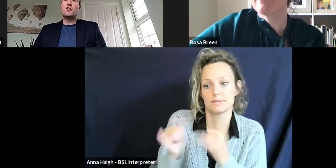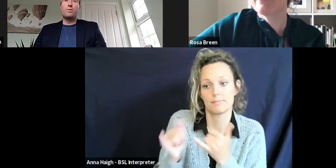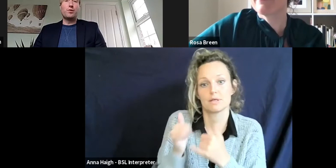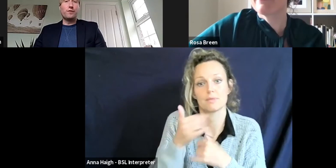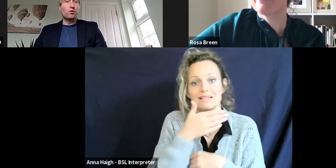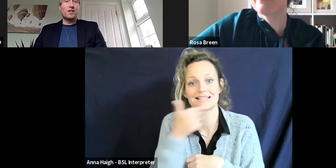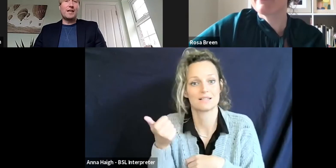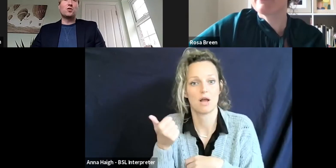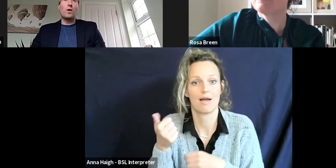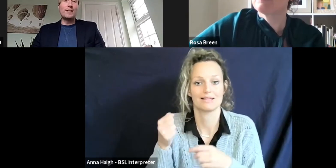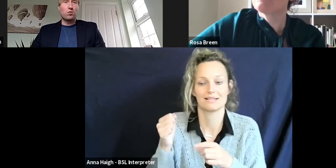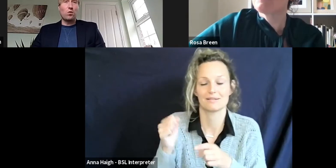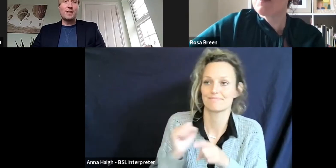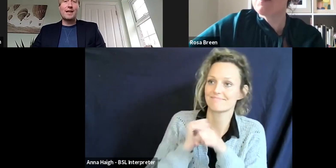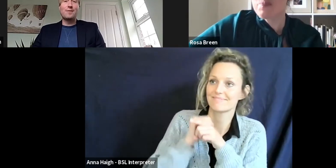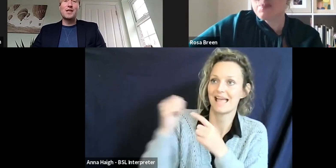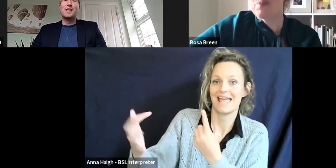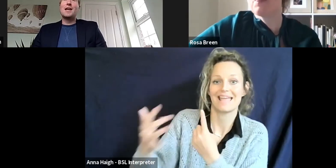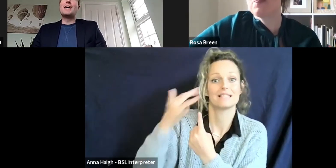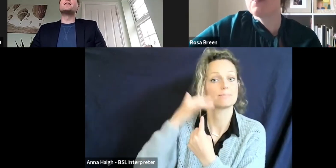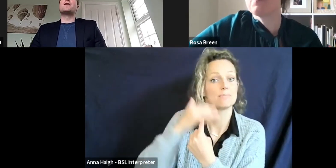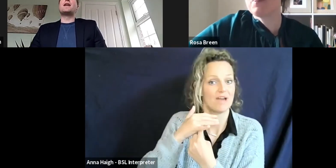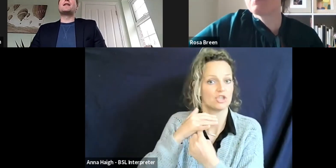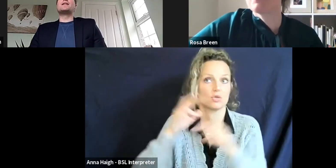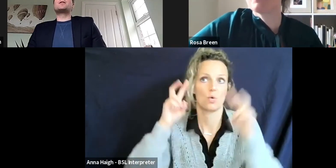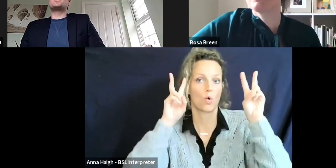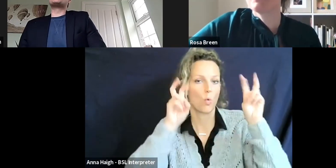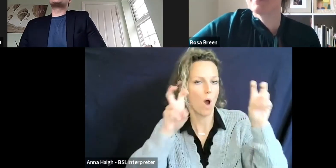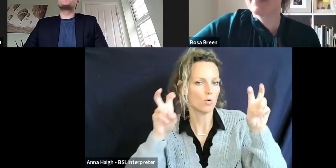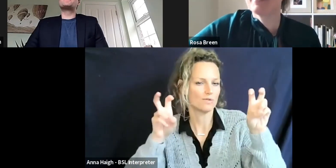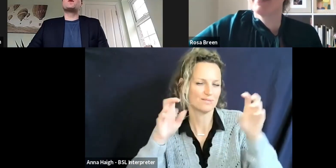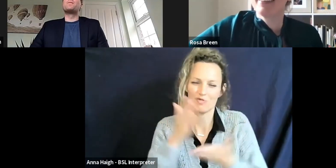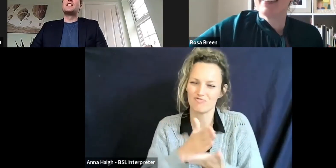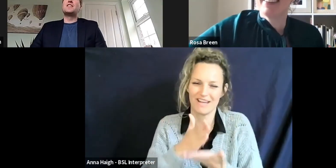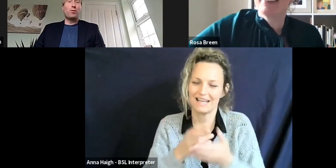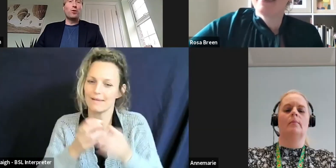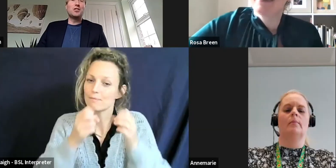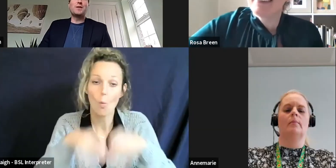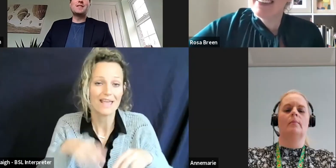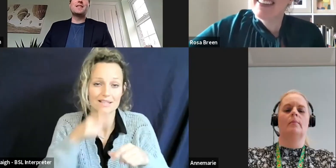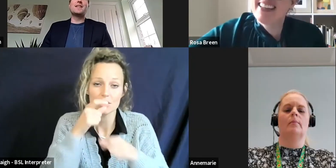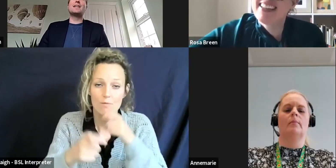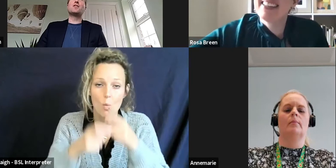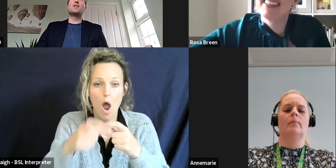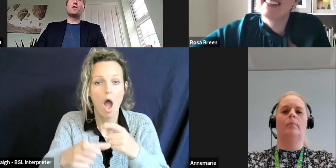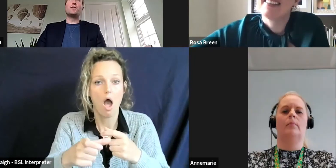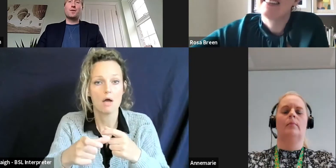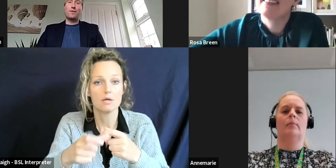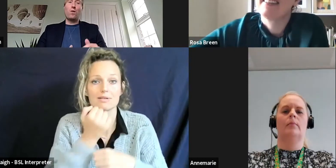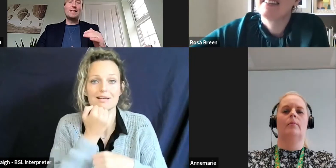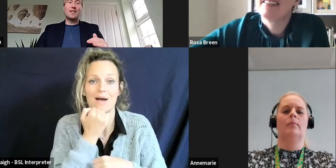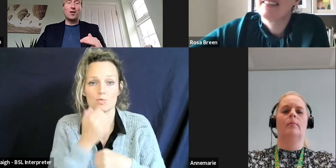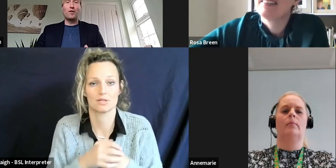making it clear that you answer that question directly, and also making it clear that what you bring to the job is there.